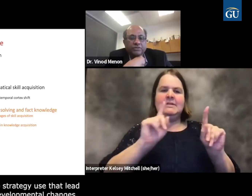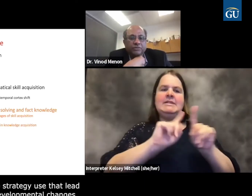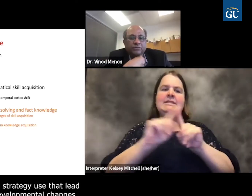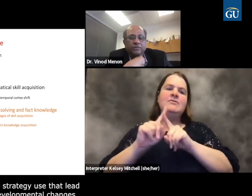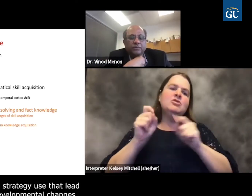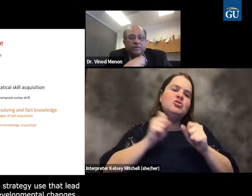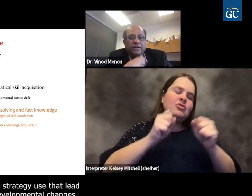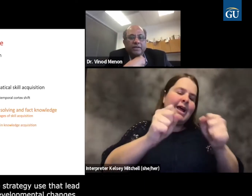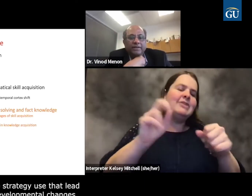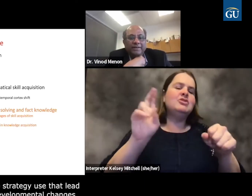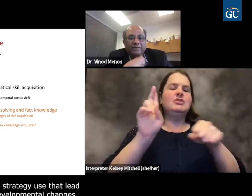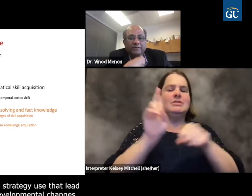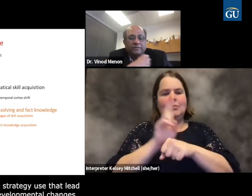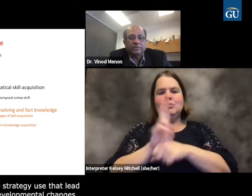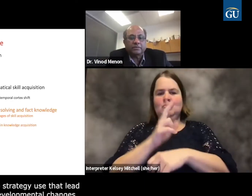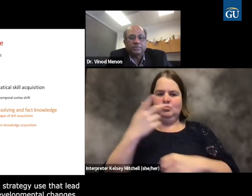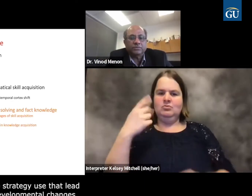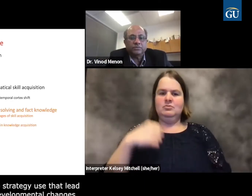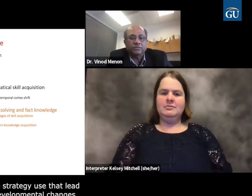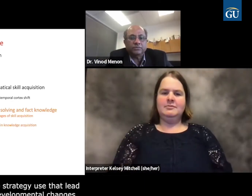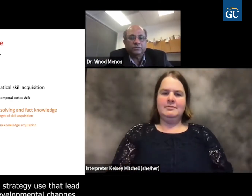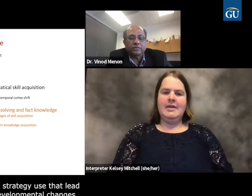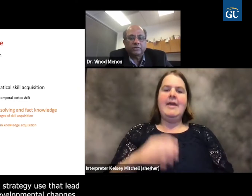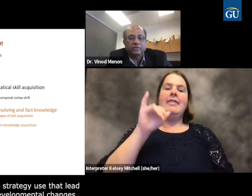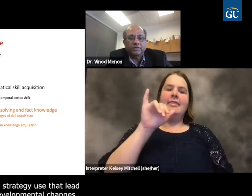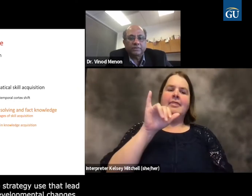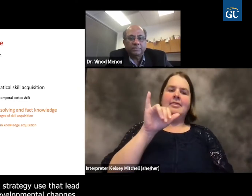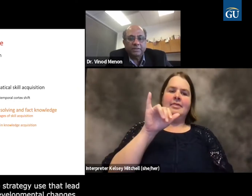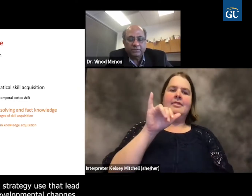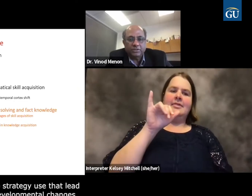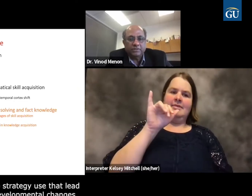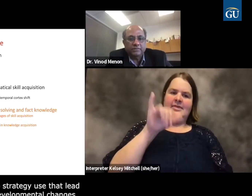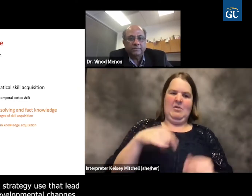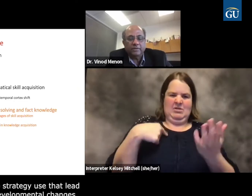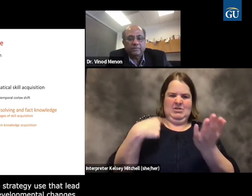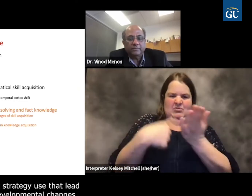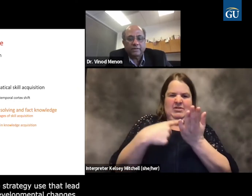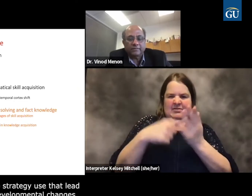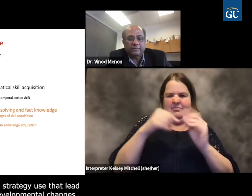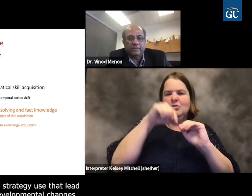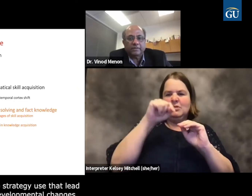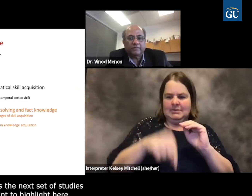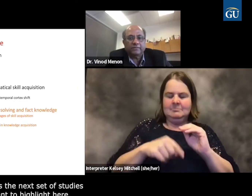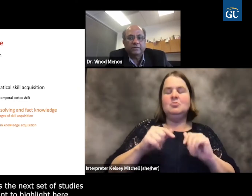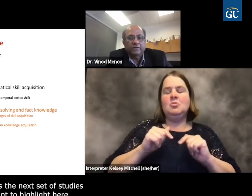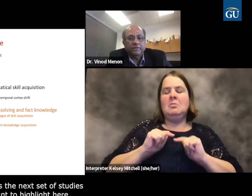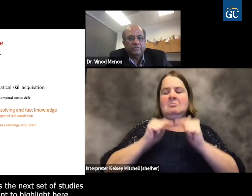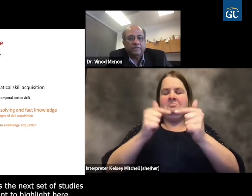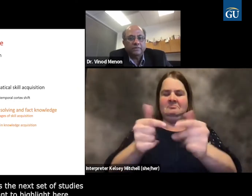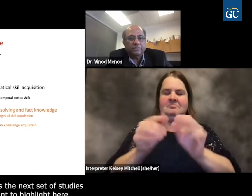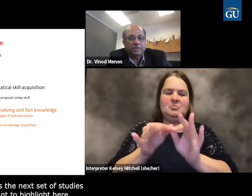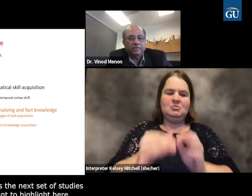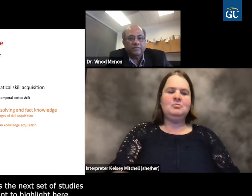cognitive strategy use that leads um to those developmental changes and so that's the